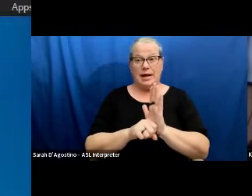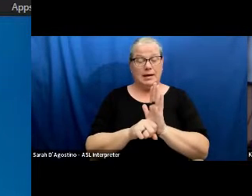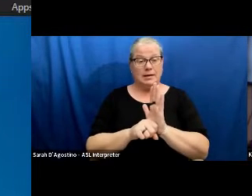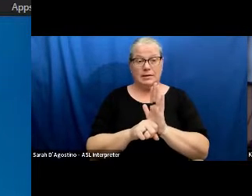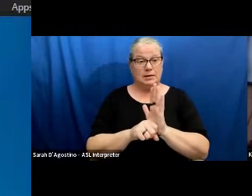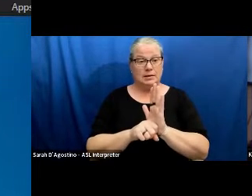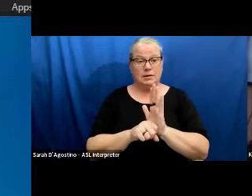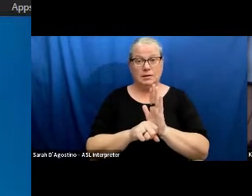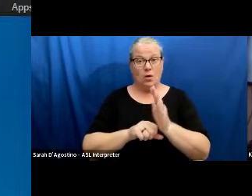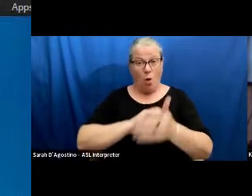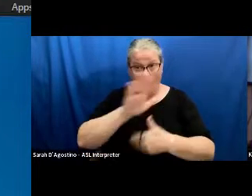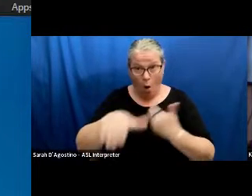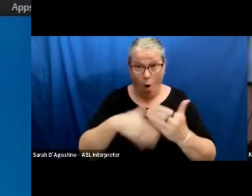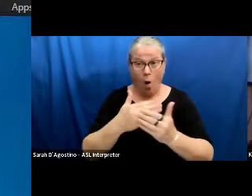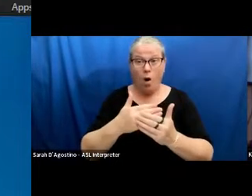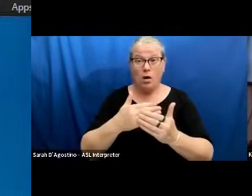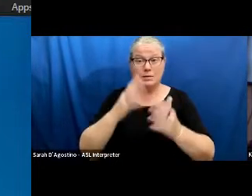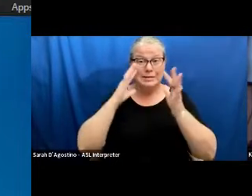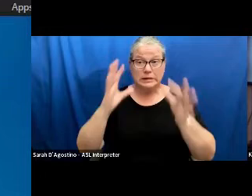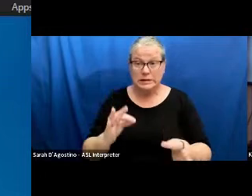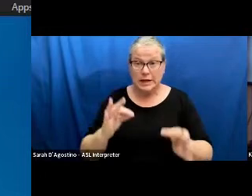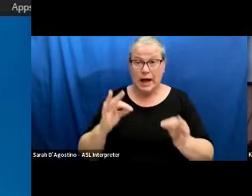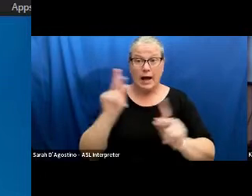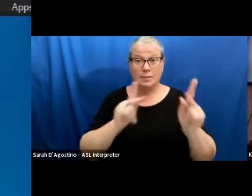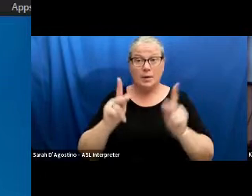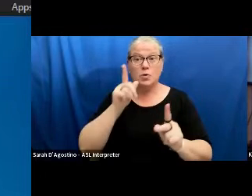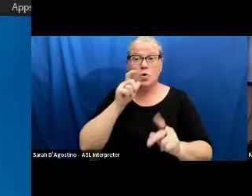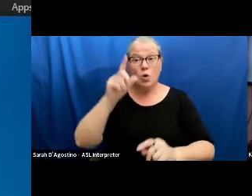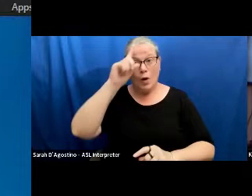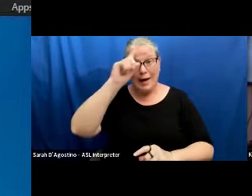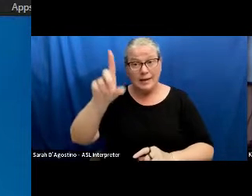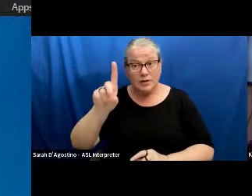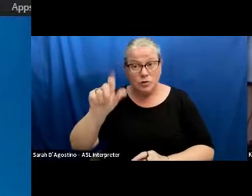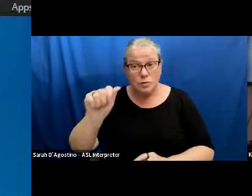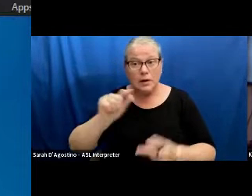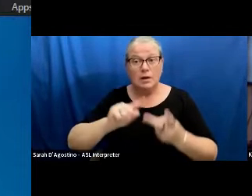individuals who have an intellectual disability or mental health disability